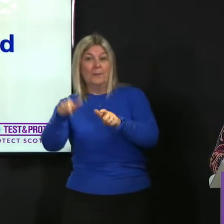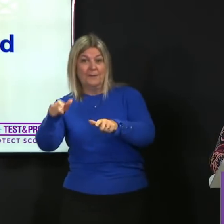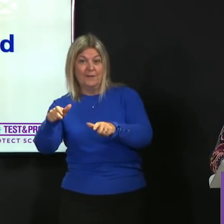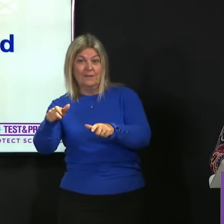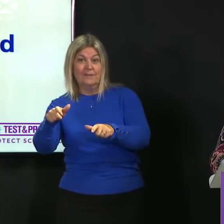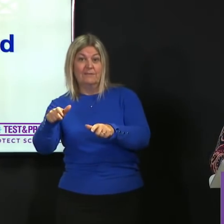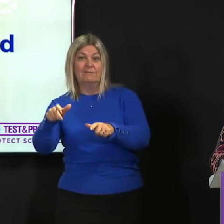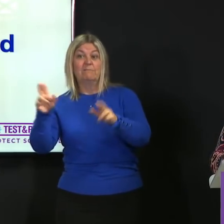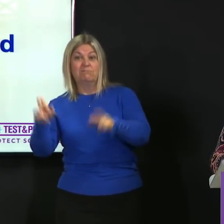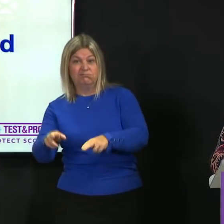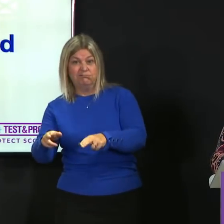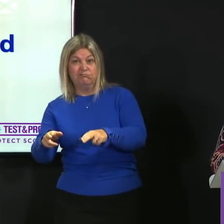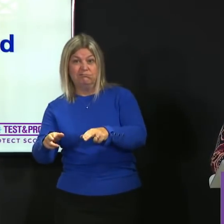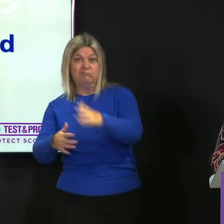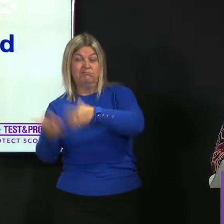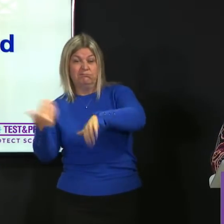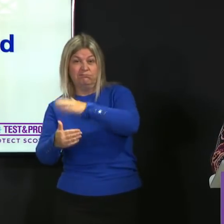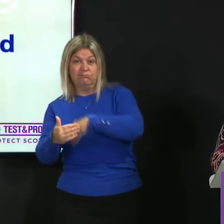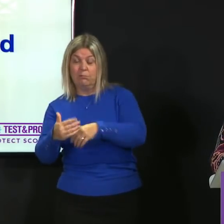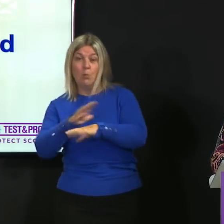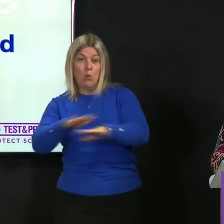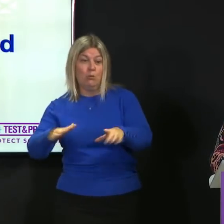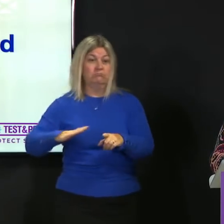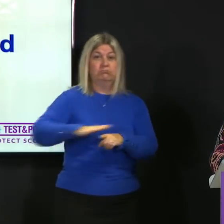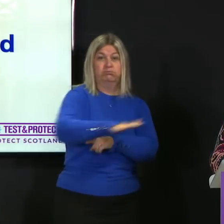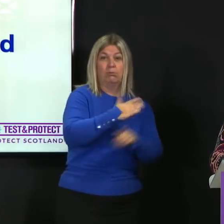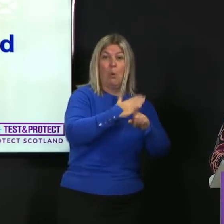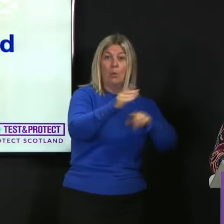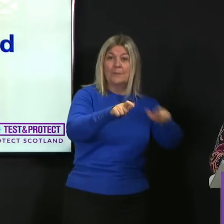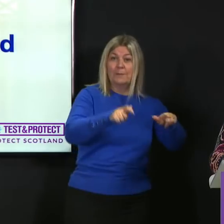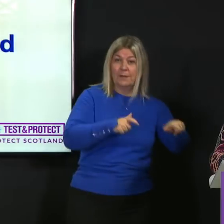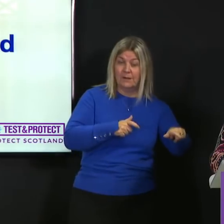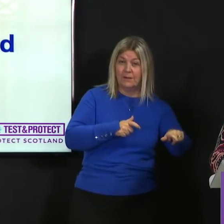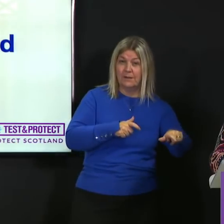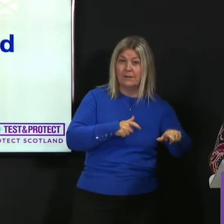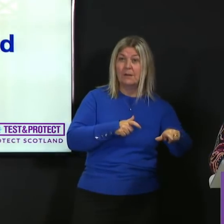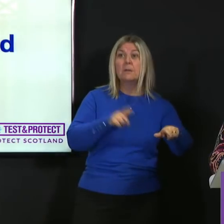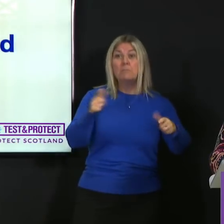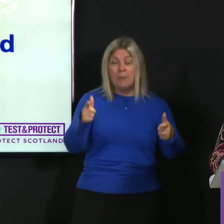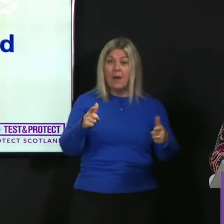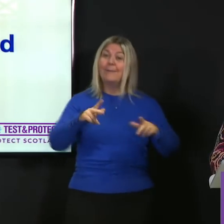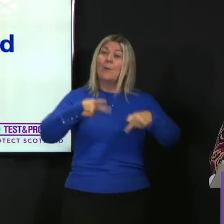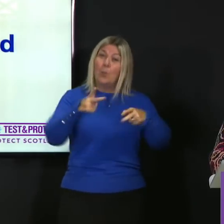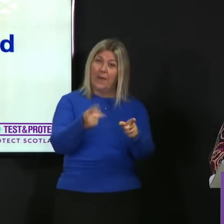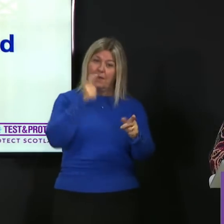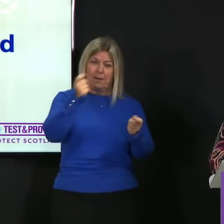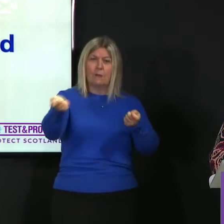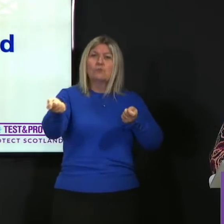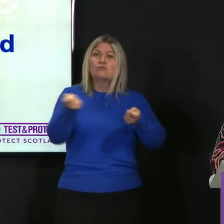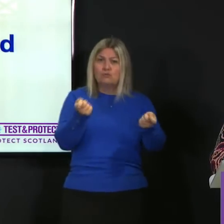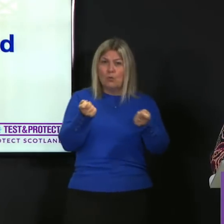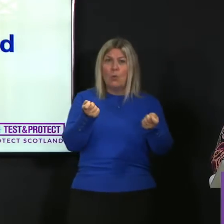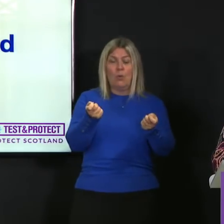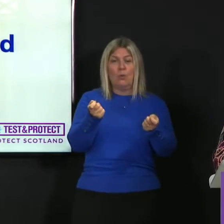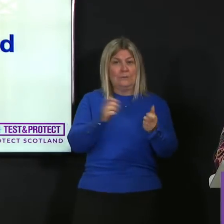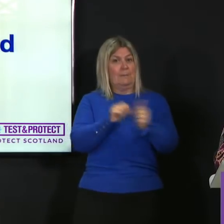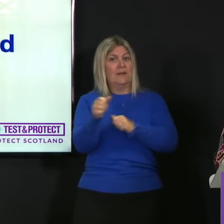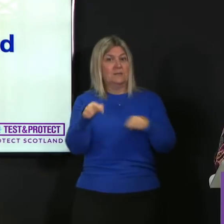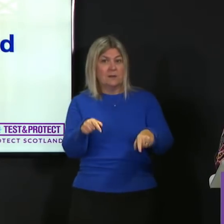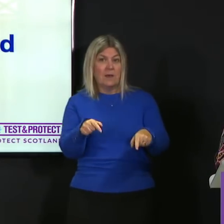has also greatly improved. And our clinicians are very aware of how the virus acts. Most people